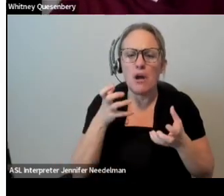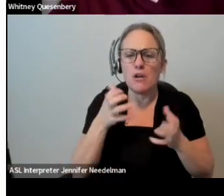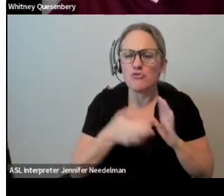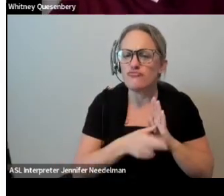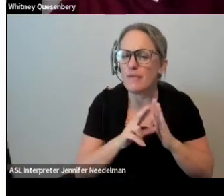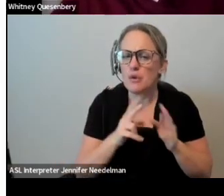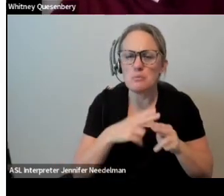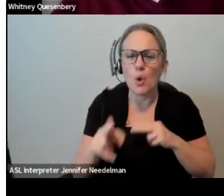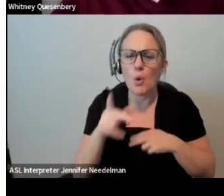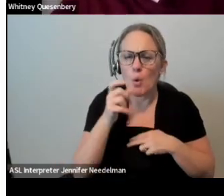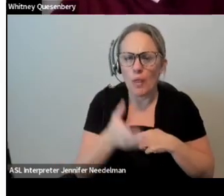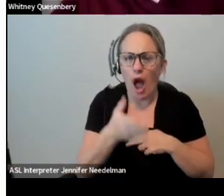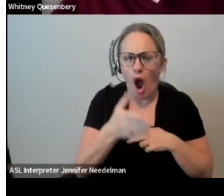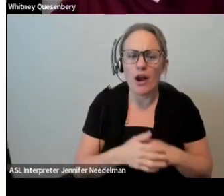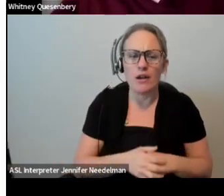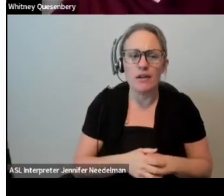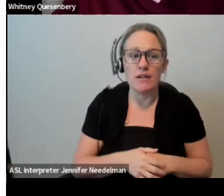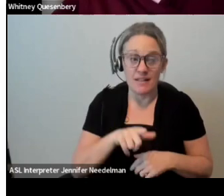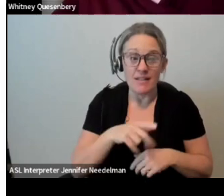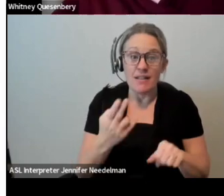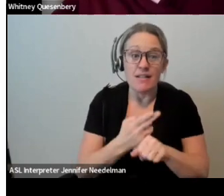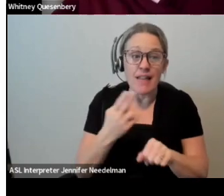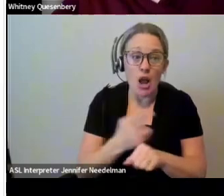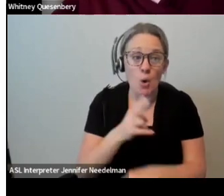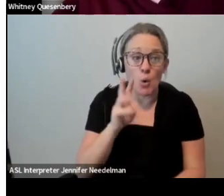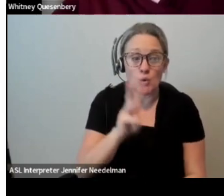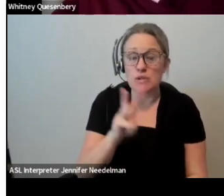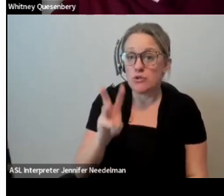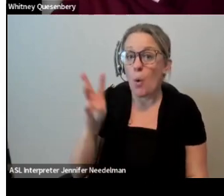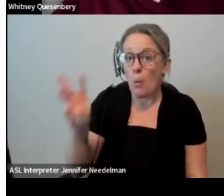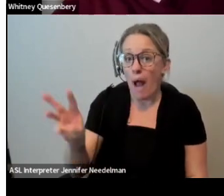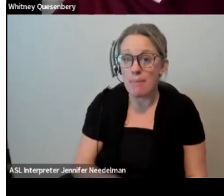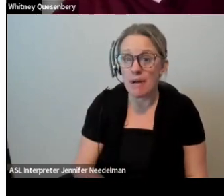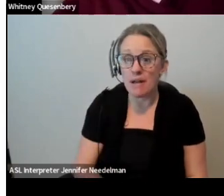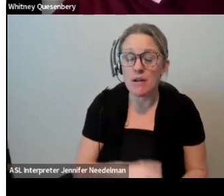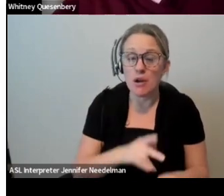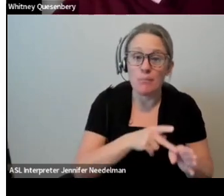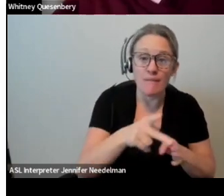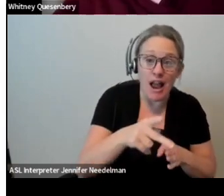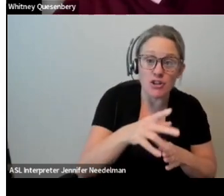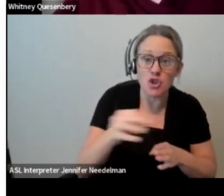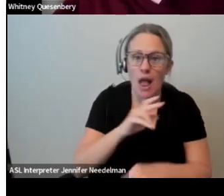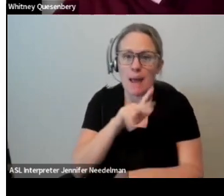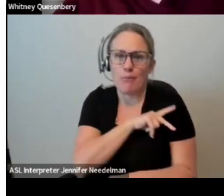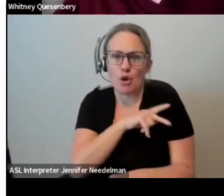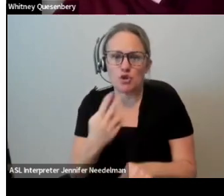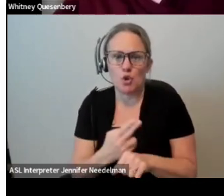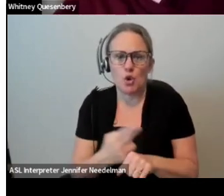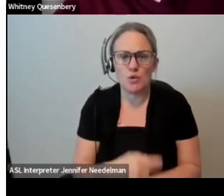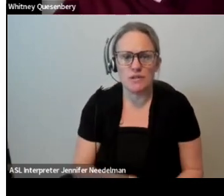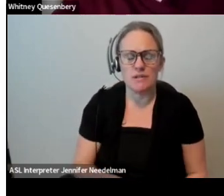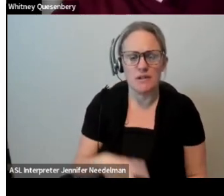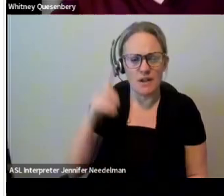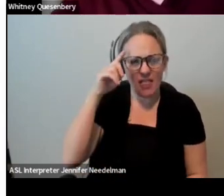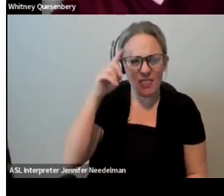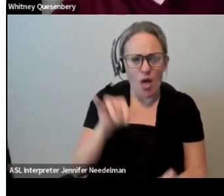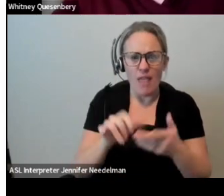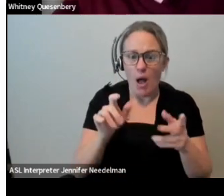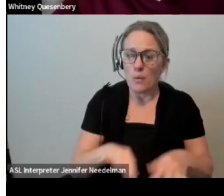They were all people who use the web for both personal and professional use. We thought this was important because the book was about users of the web.